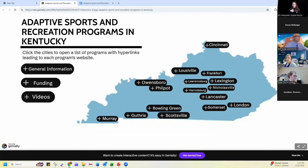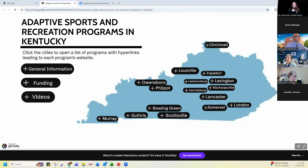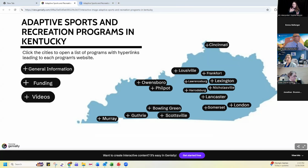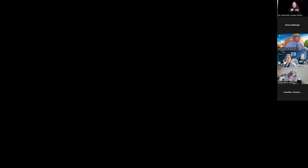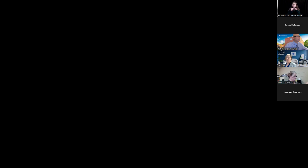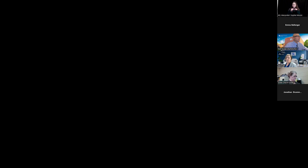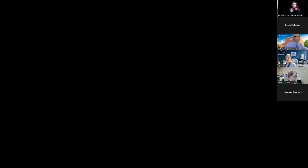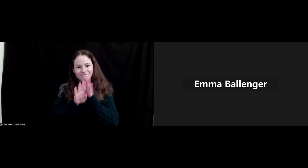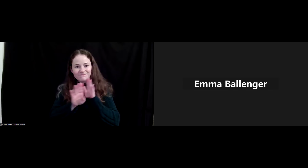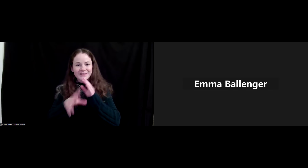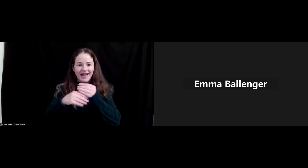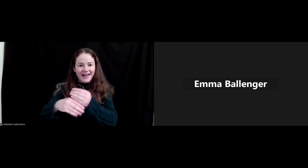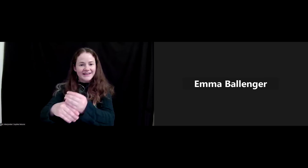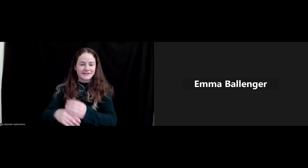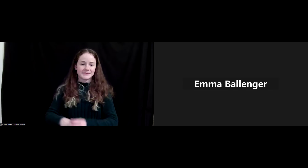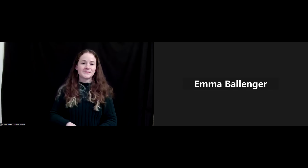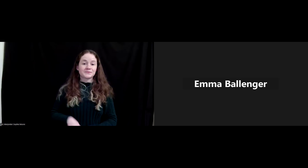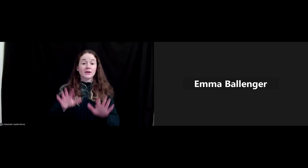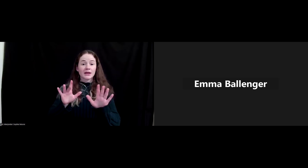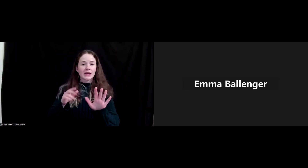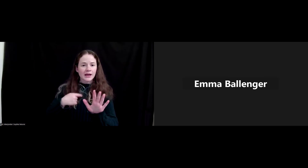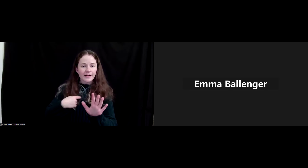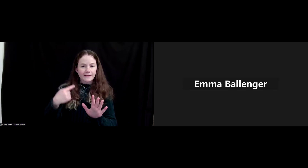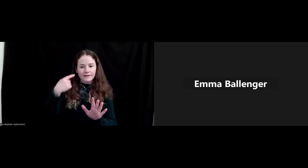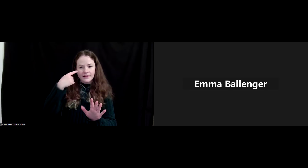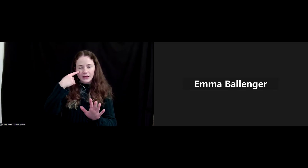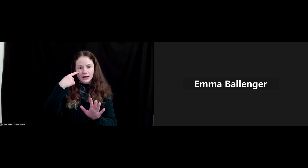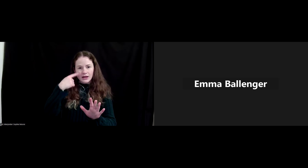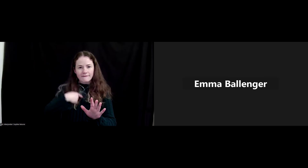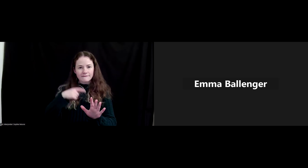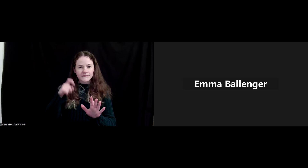Um and I think I need to I'm going to reshare just in case. Sometimes the